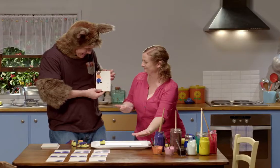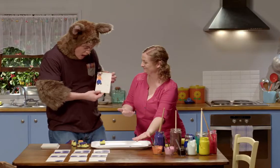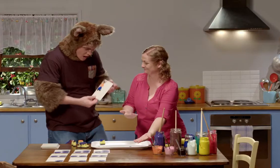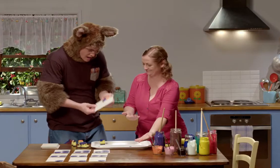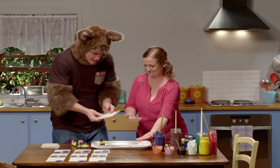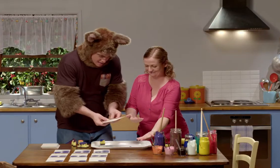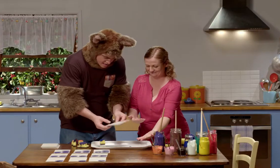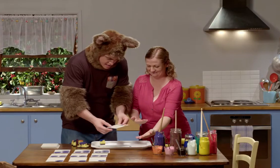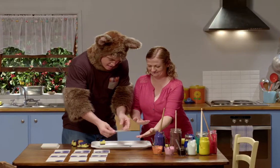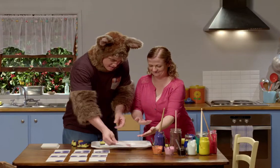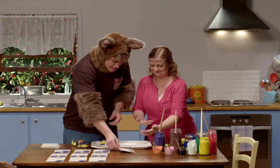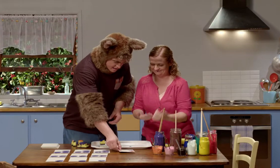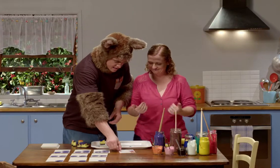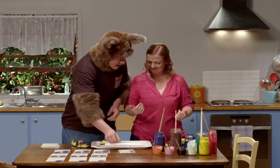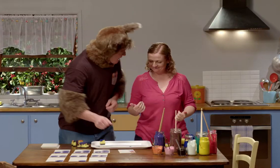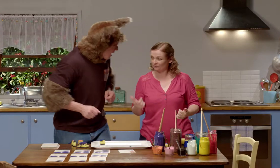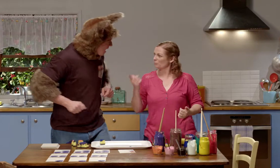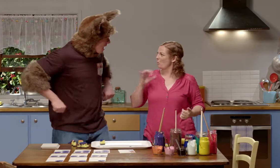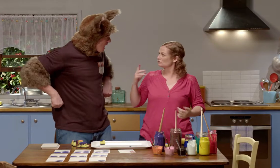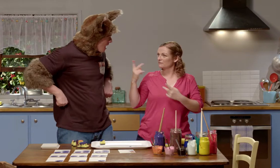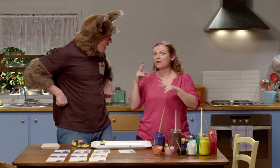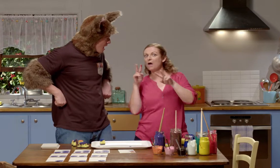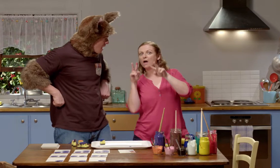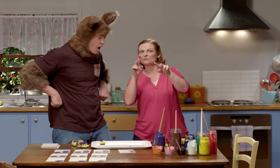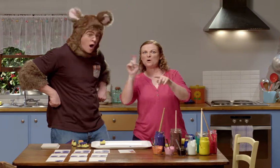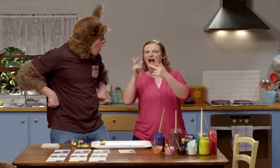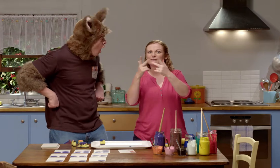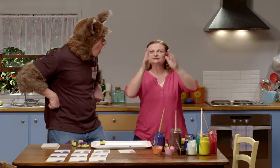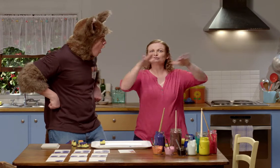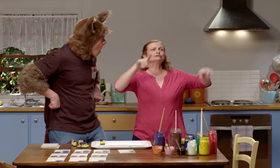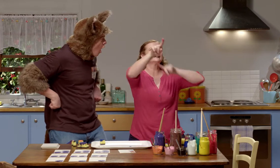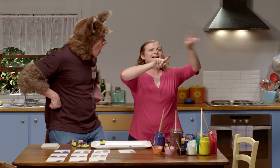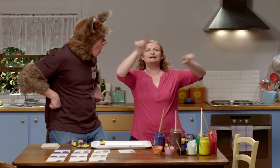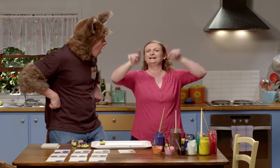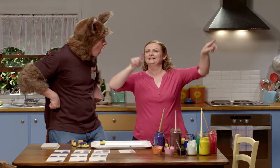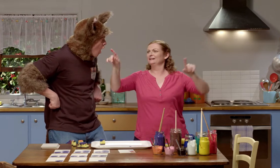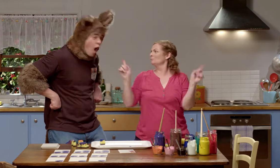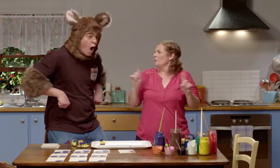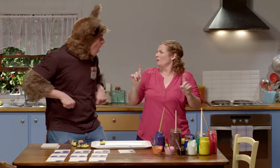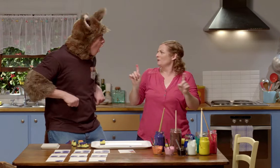Put that back down now. Why don't we watch some children and see what prints they make?